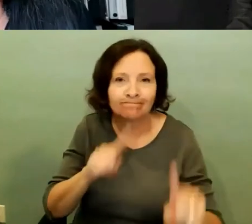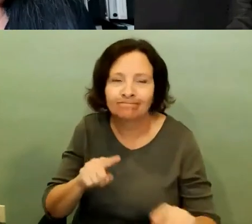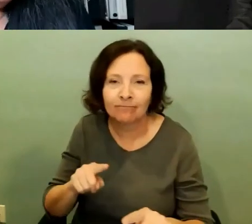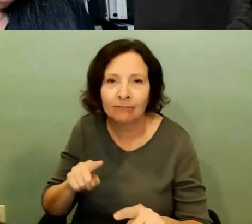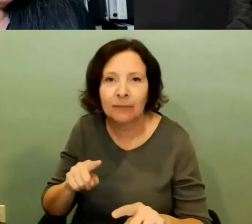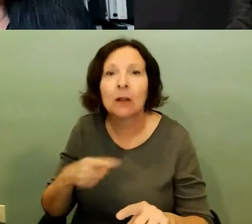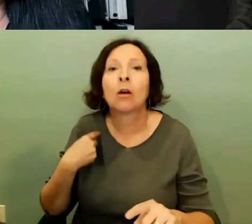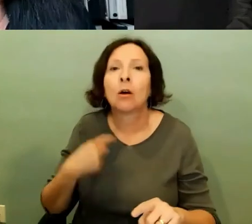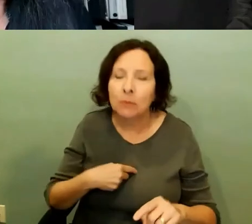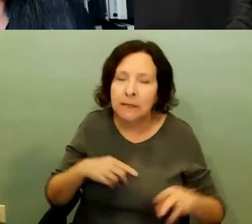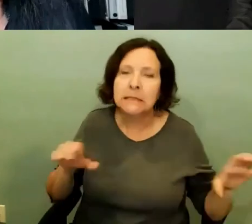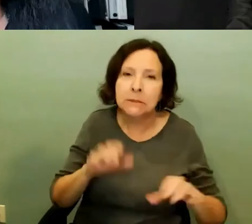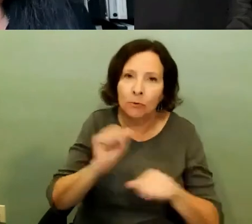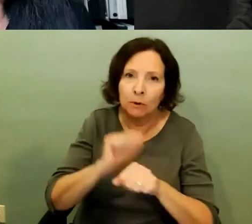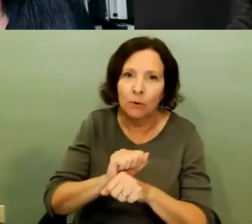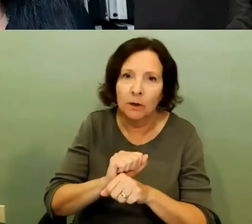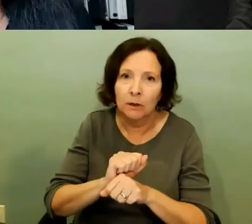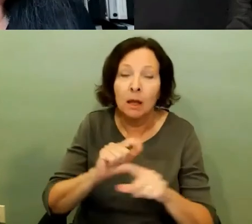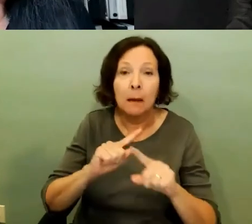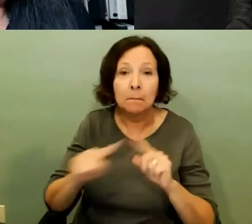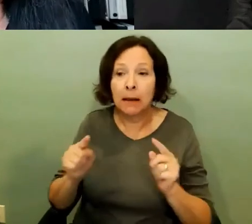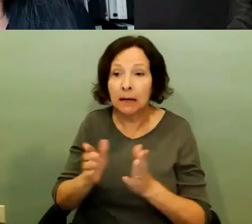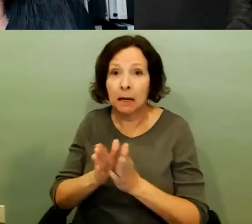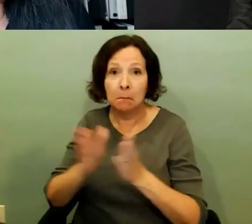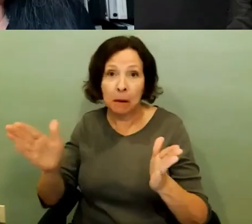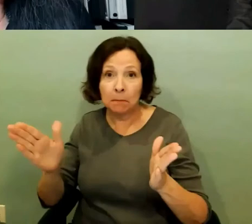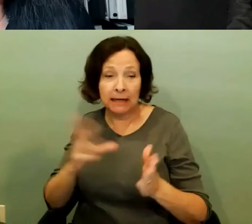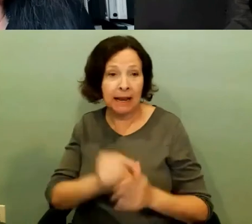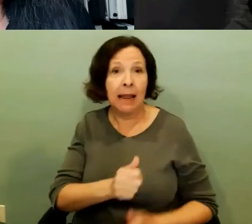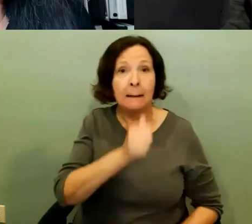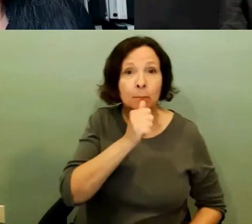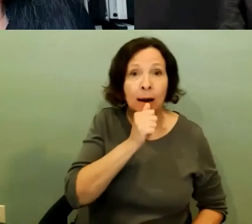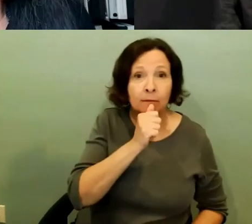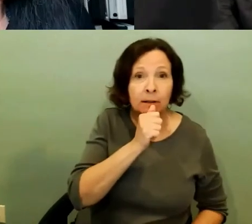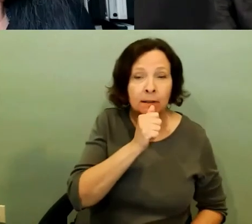public and private, I see similar patterns again and again, and it's only when